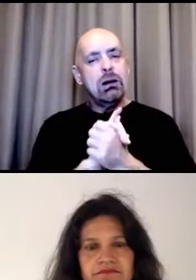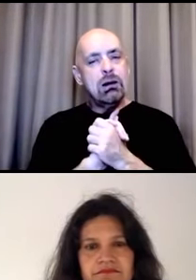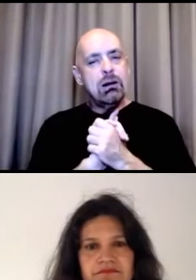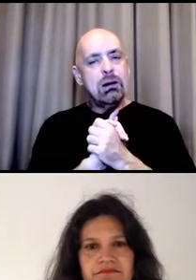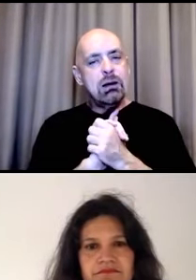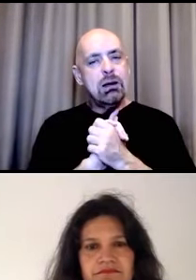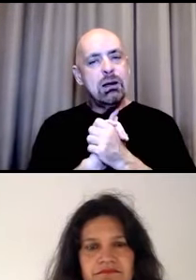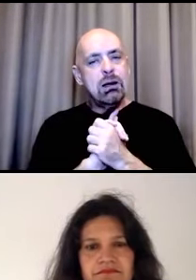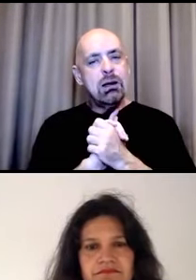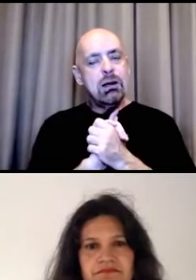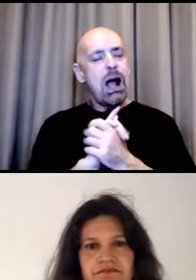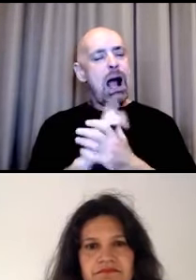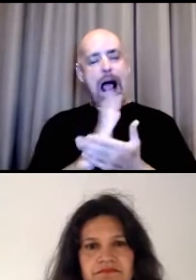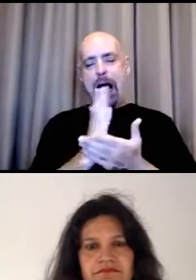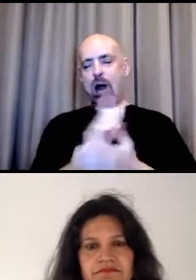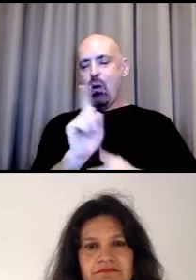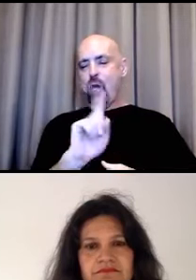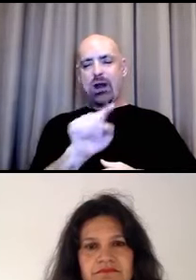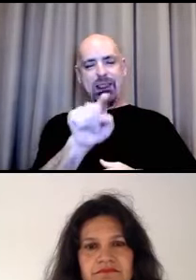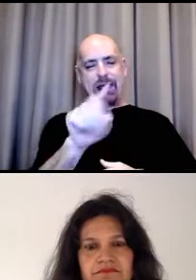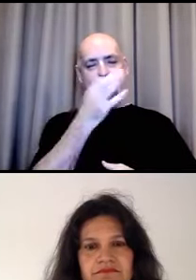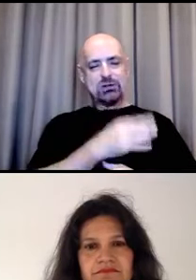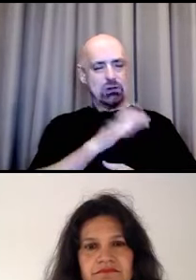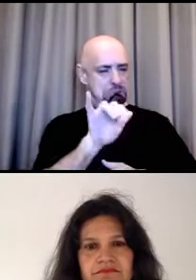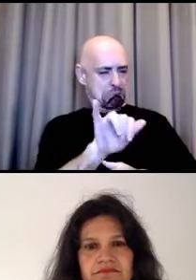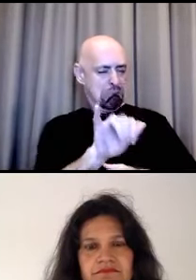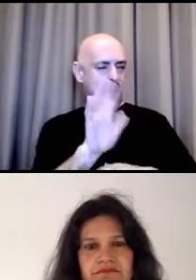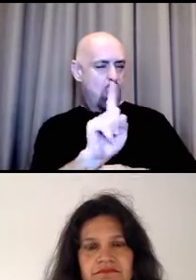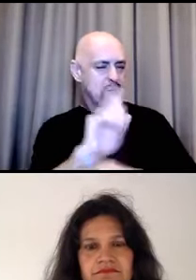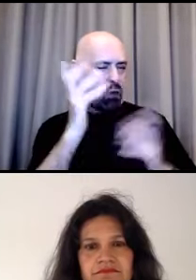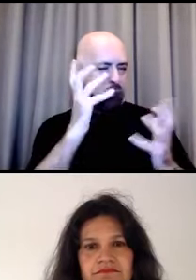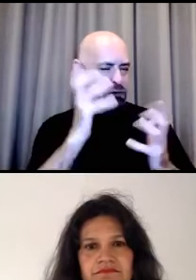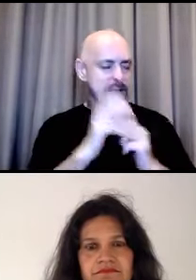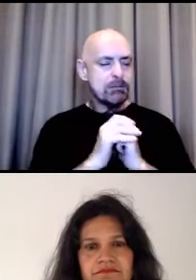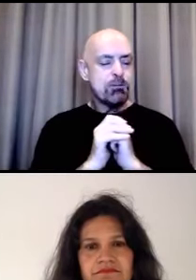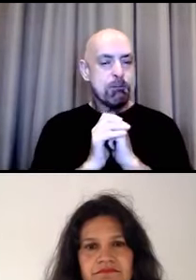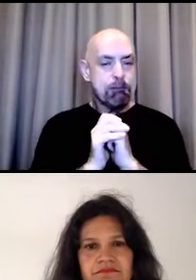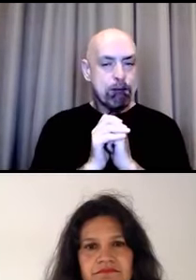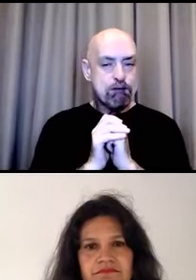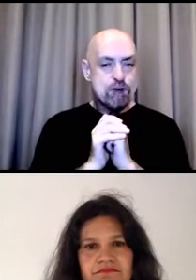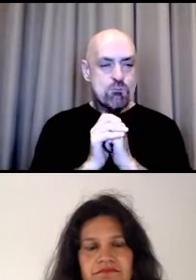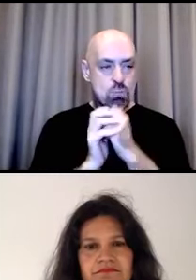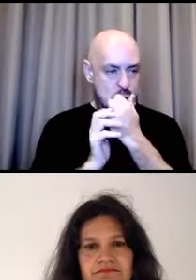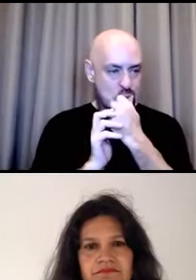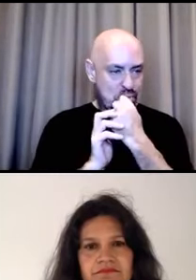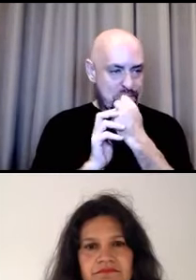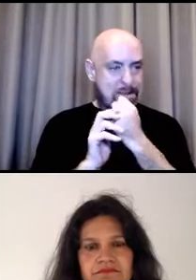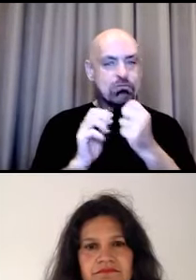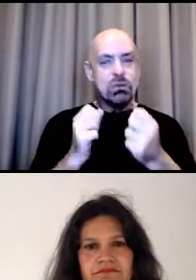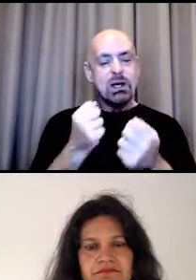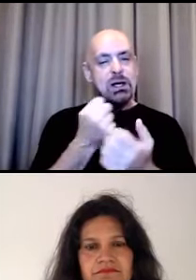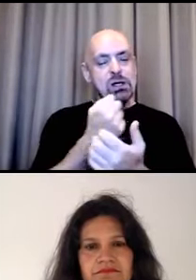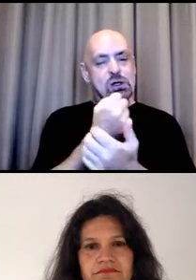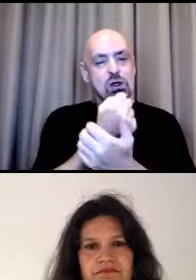women thing she went on discussing as to how doing good example of how women neglected and one of